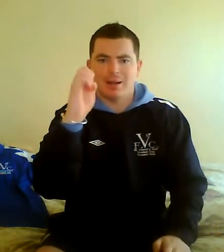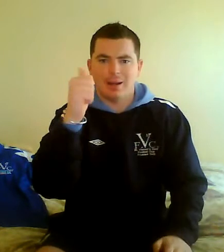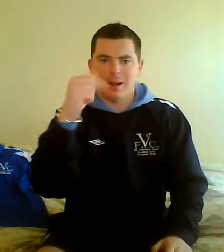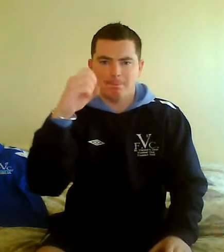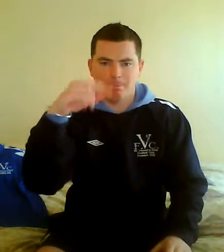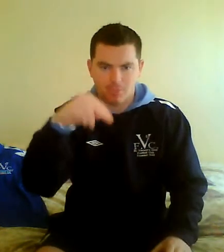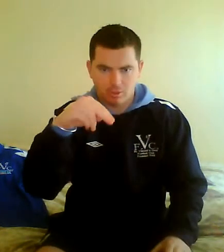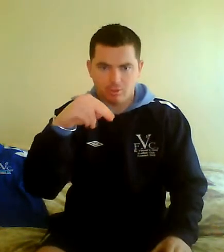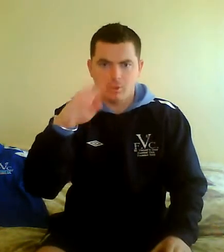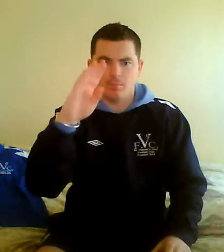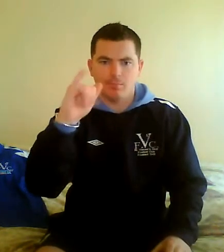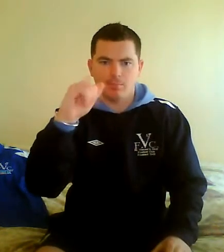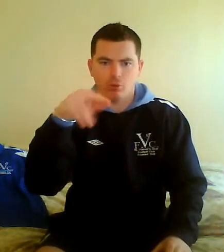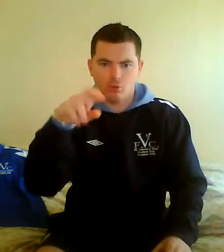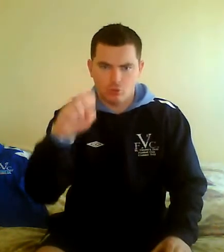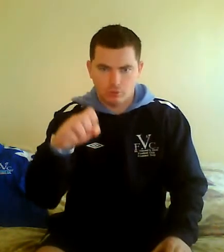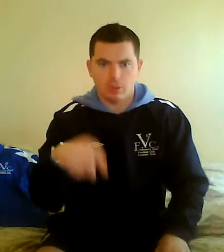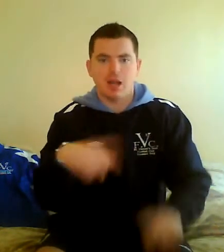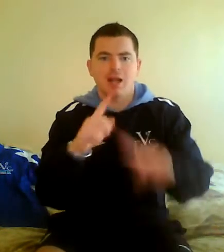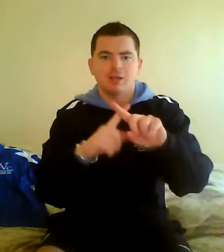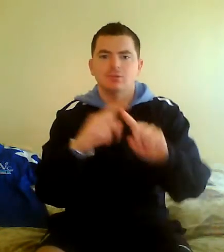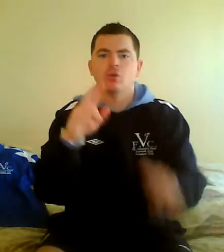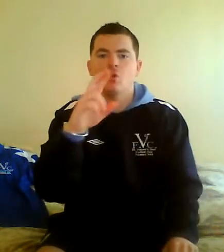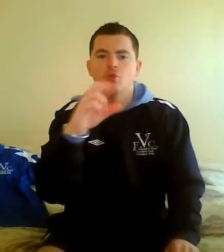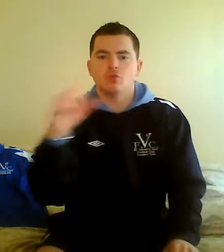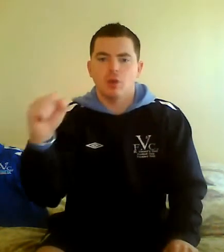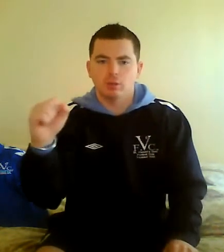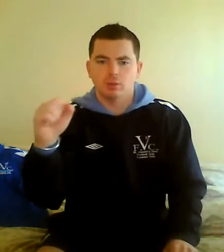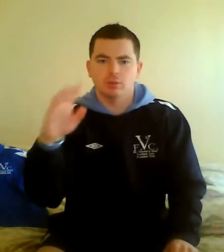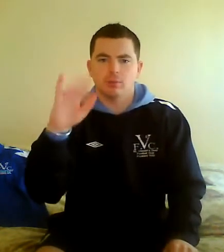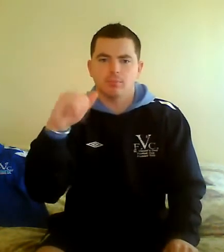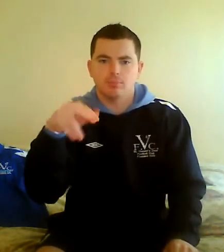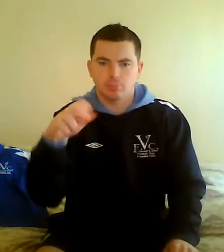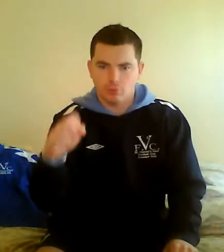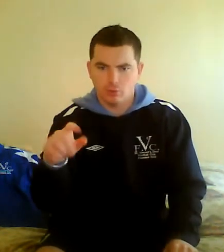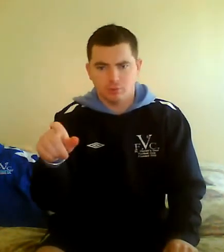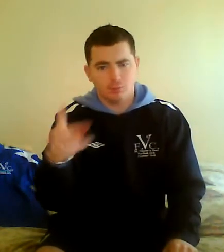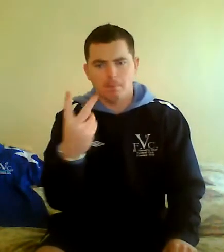Eamon Byrne & Ross Byrne